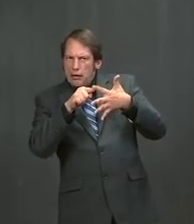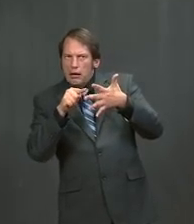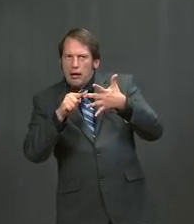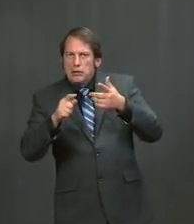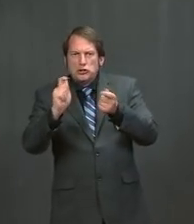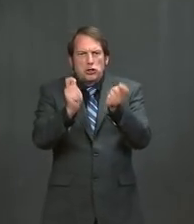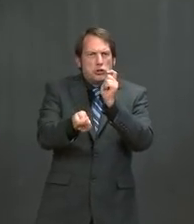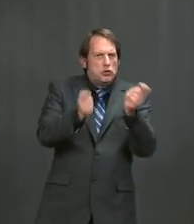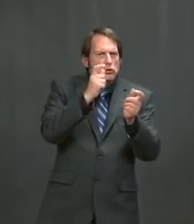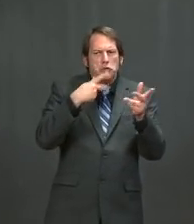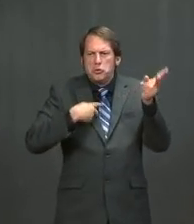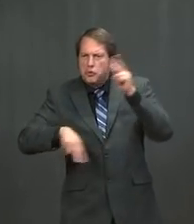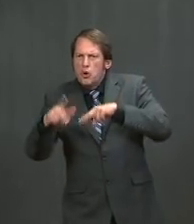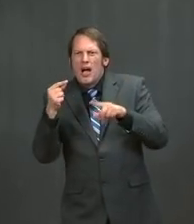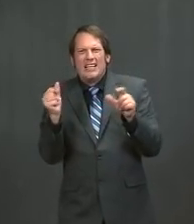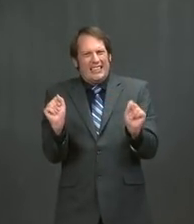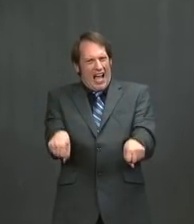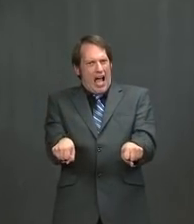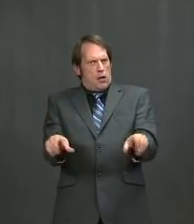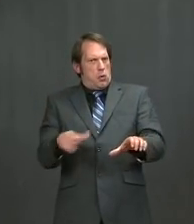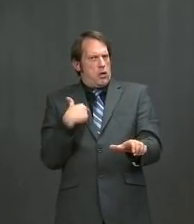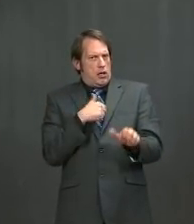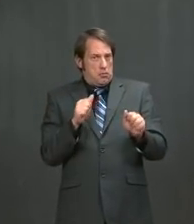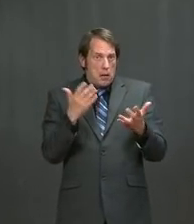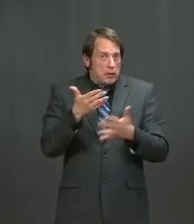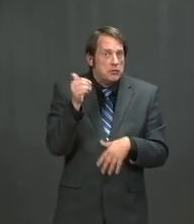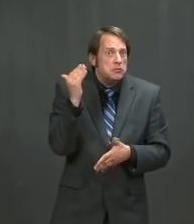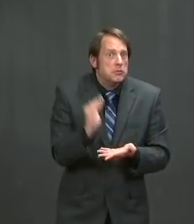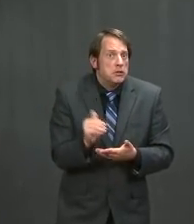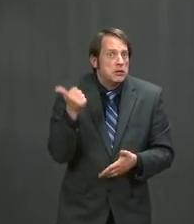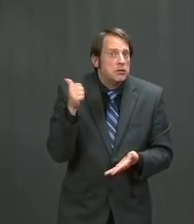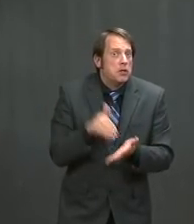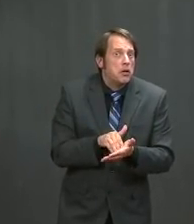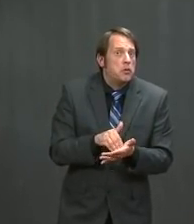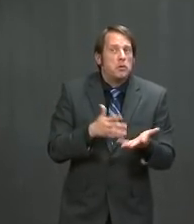he doesn't think that's a good proposal. During the town hall back in February, he very much